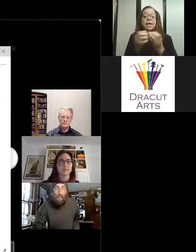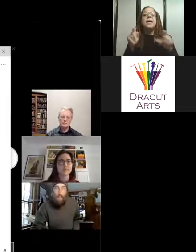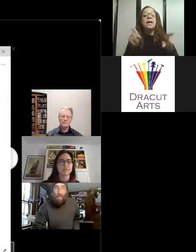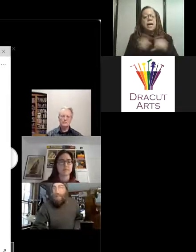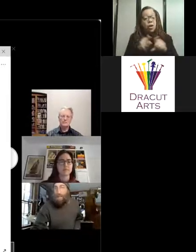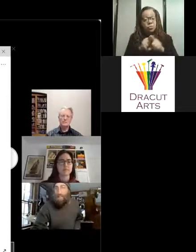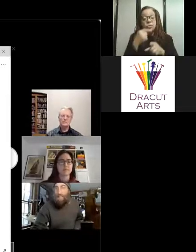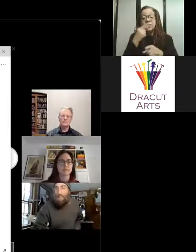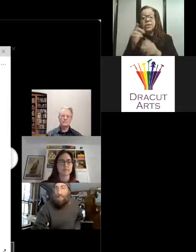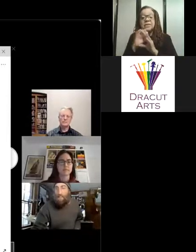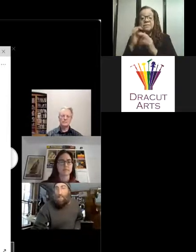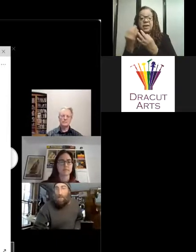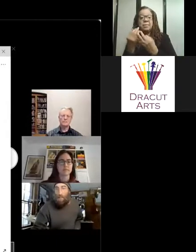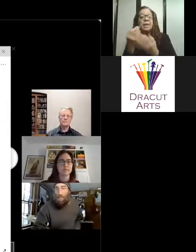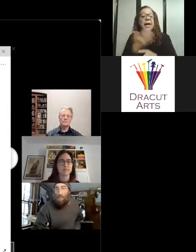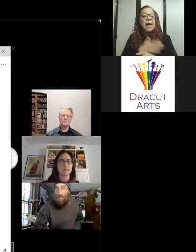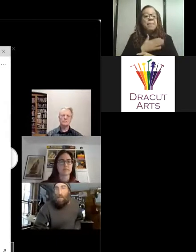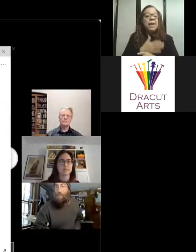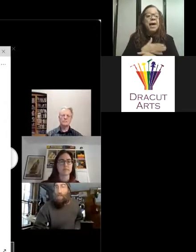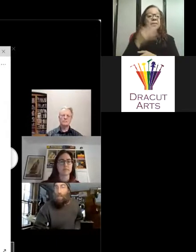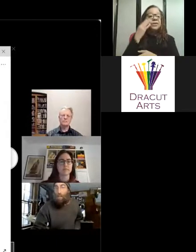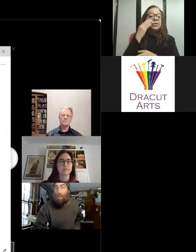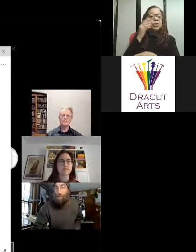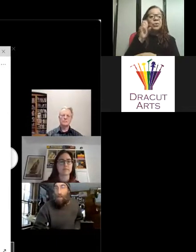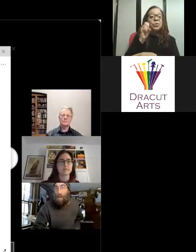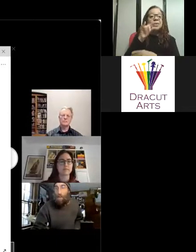"I'm glad to read sis is also going to school I hope she will improve her time